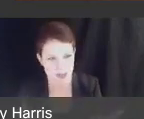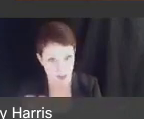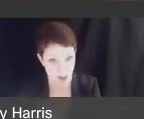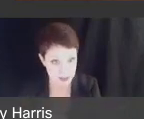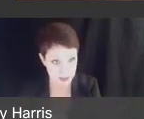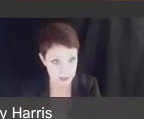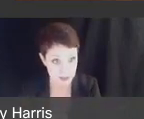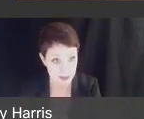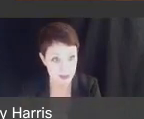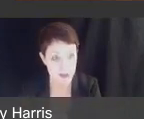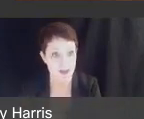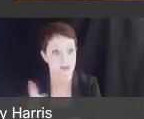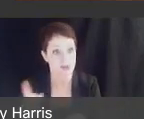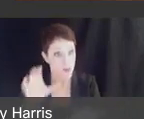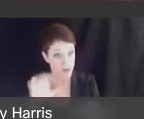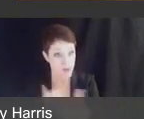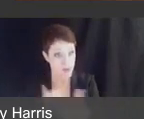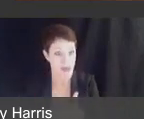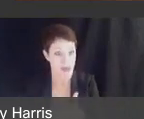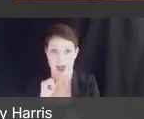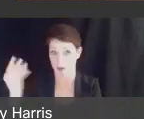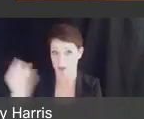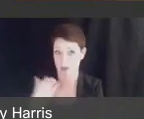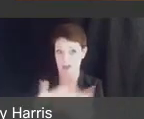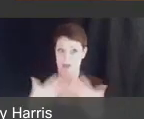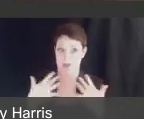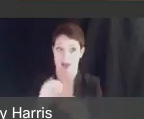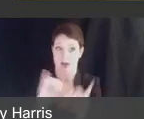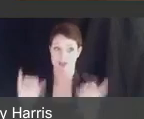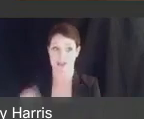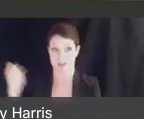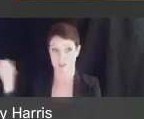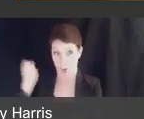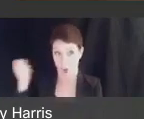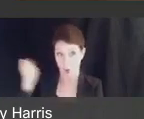did do that, because I've been told some health systems did hold back to make sure that they would